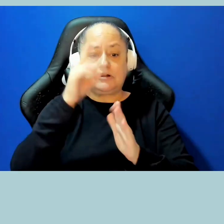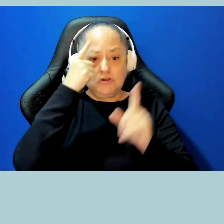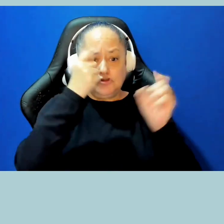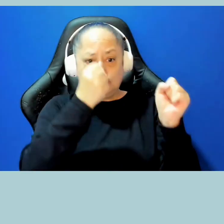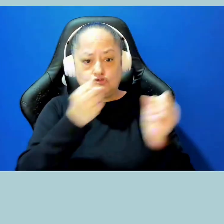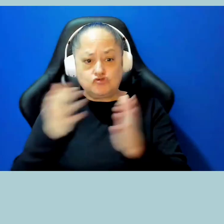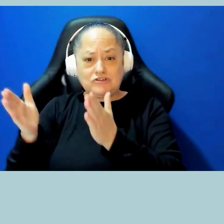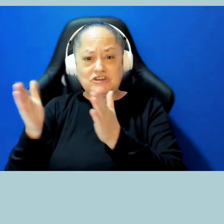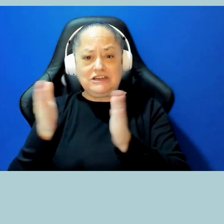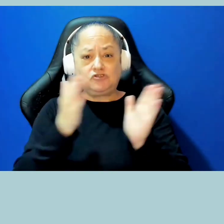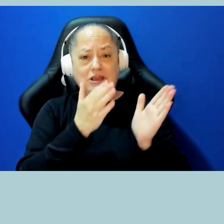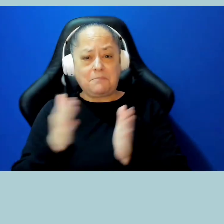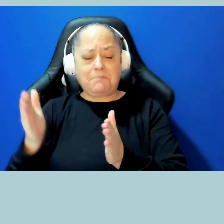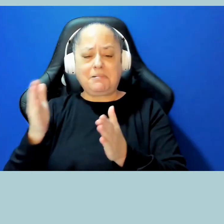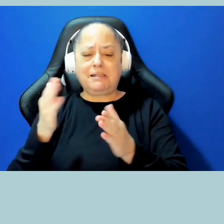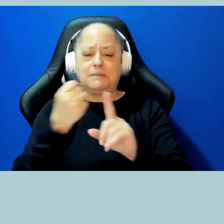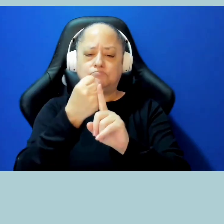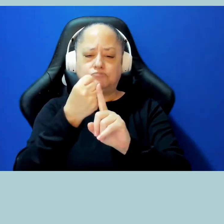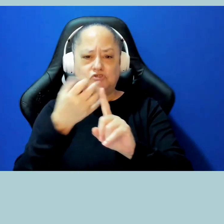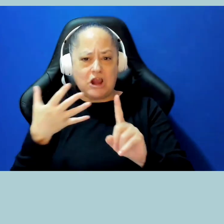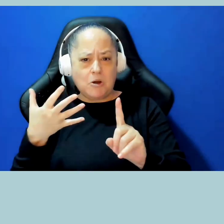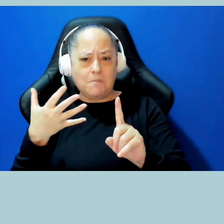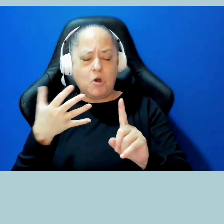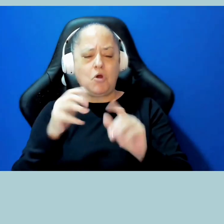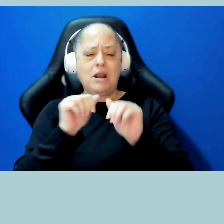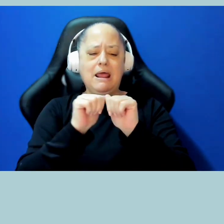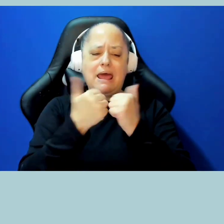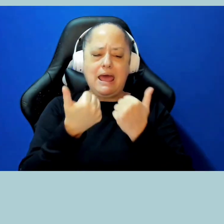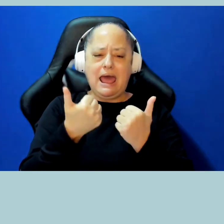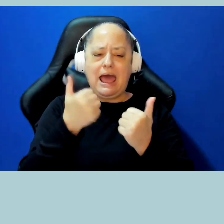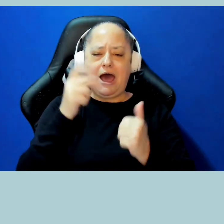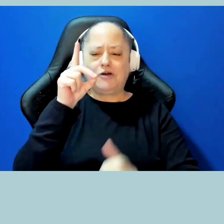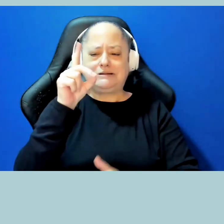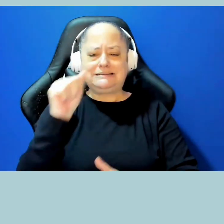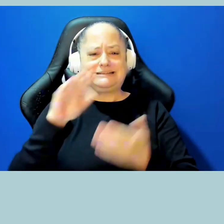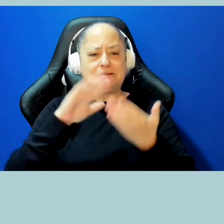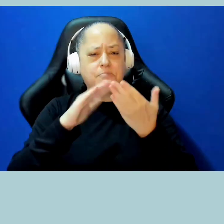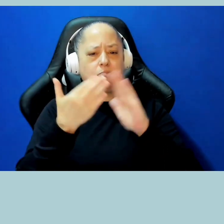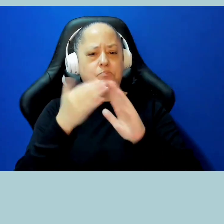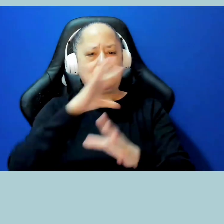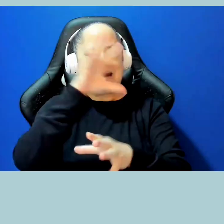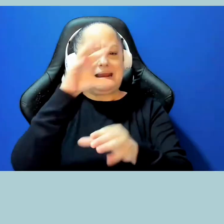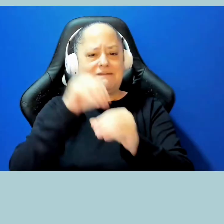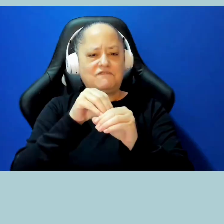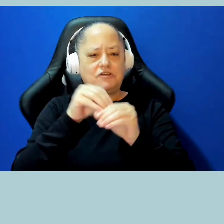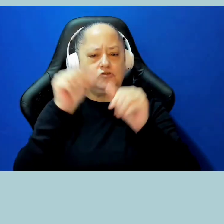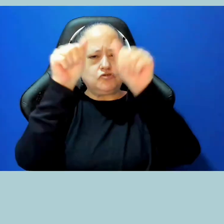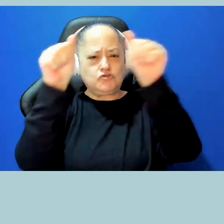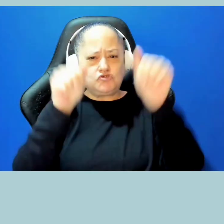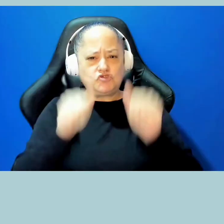share more about whether and if so, how the disability community was involved in shaping the plan itself.